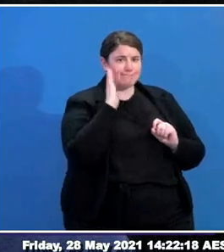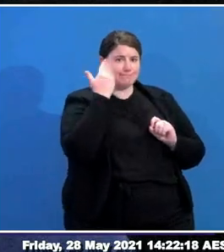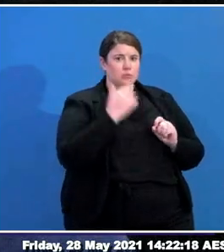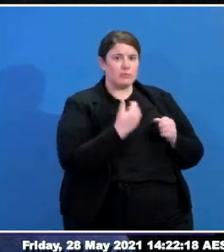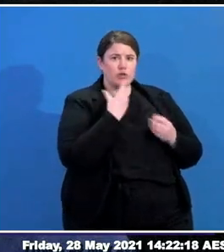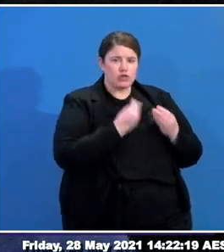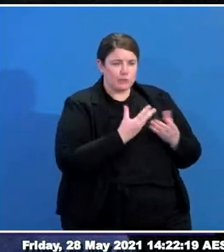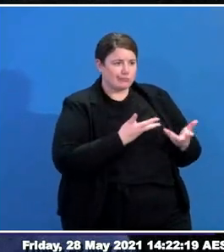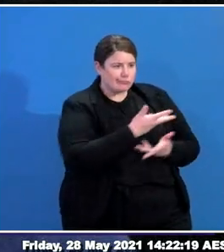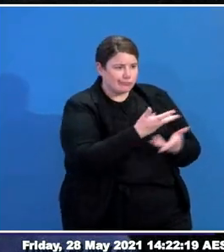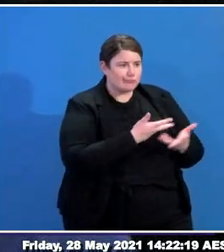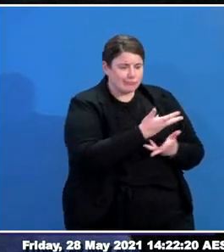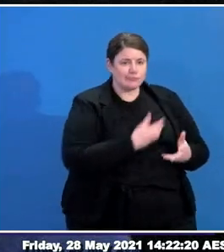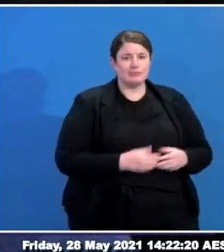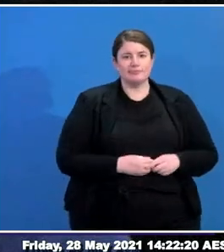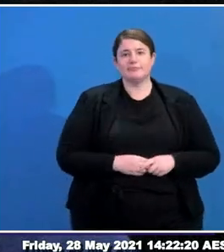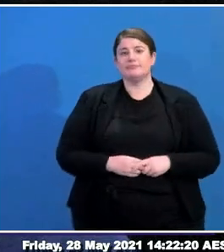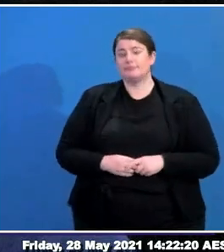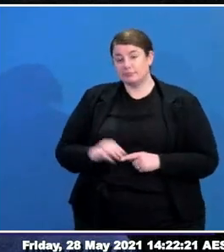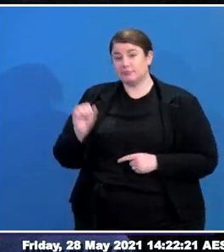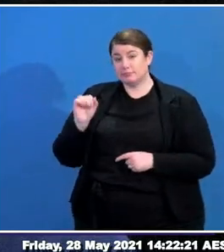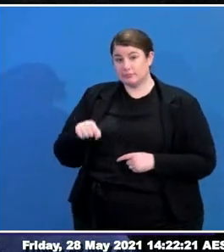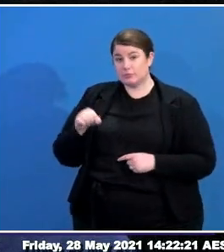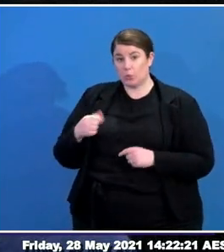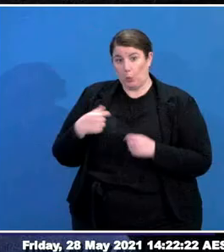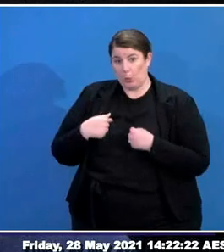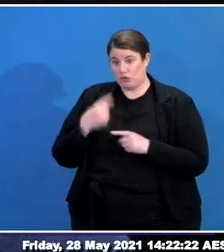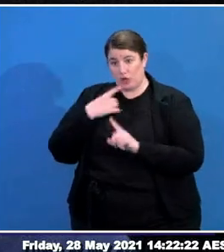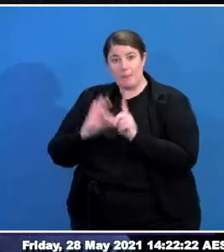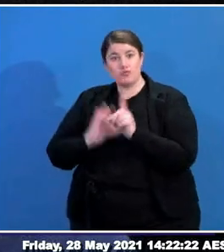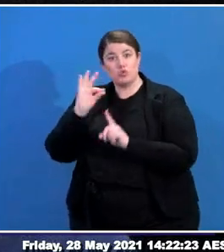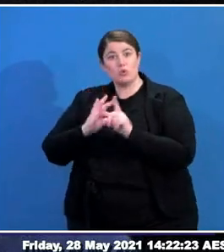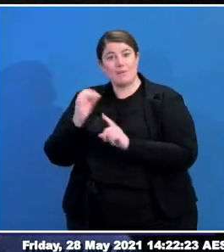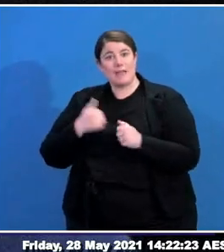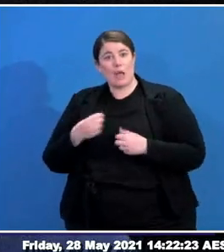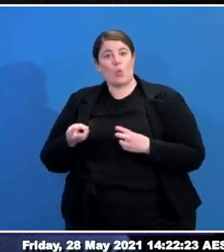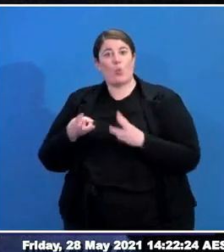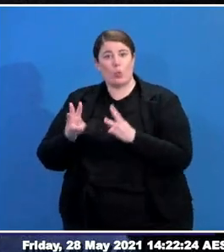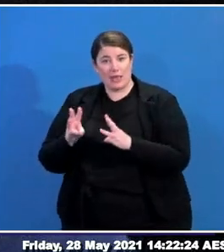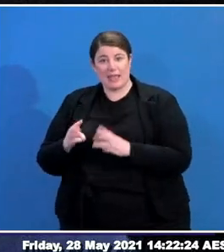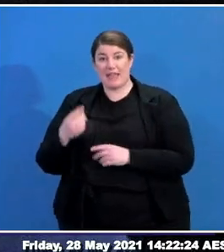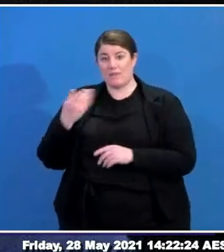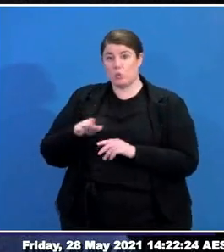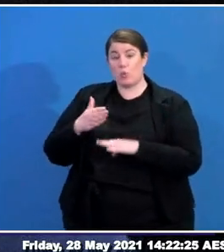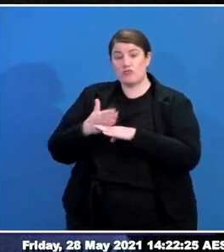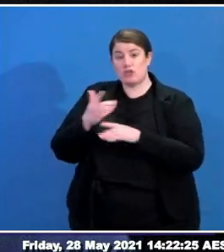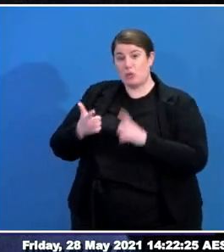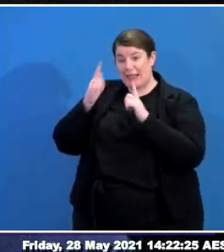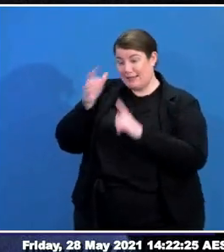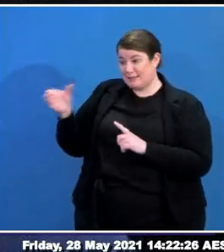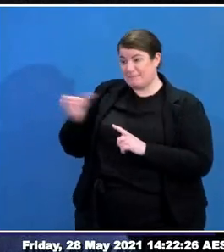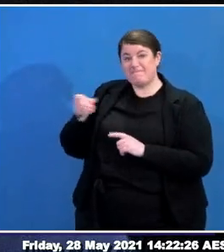One of our new operational leaders who has a background in this area is